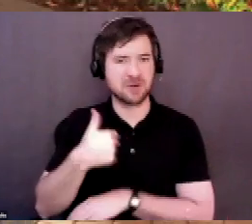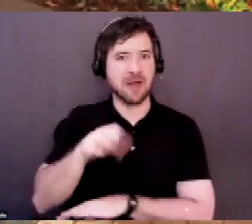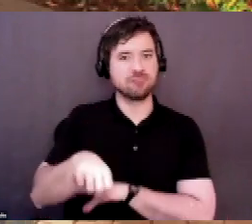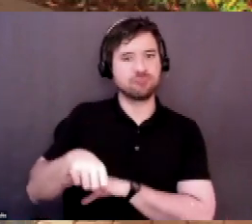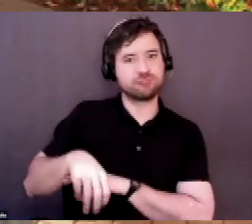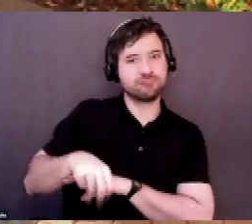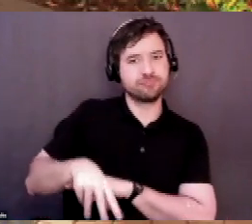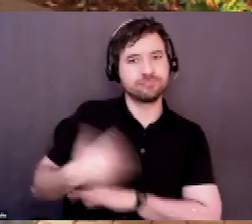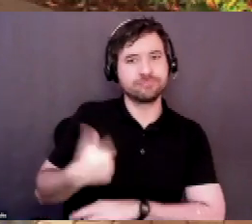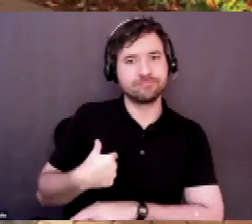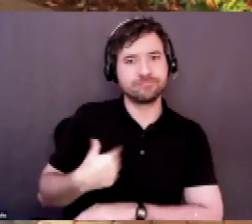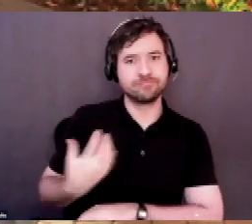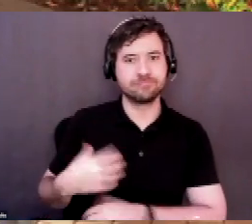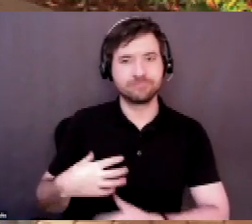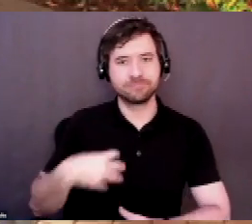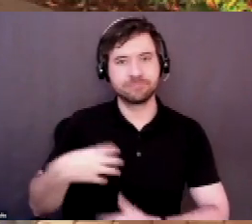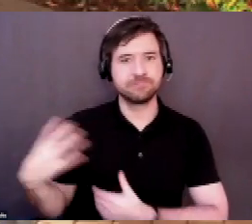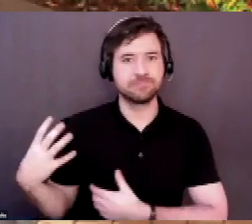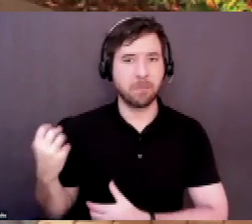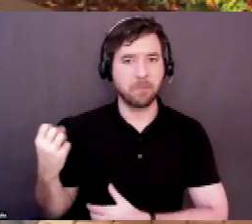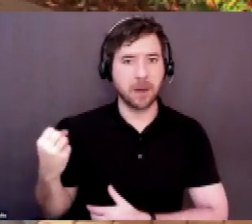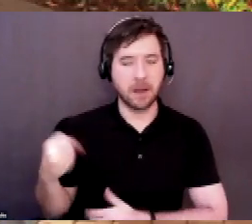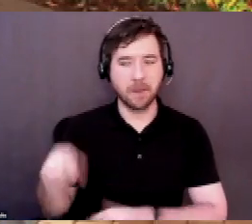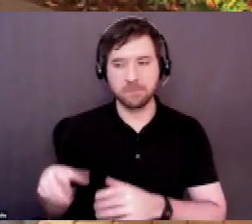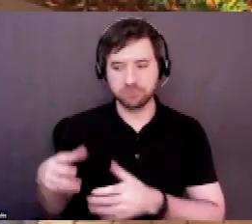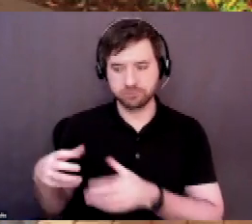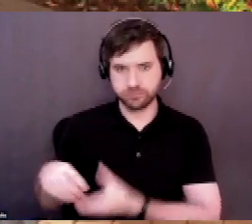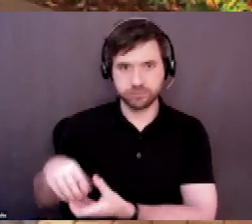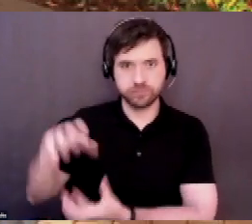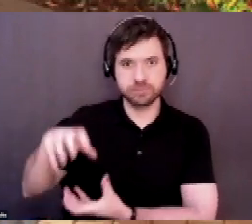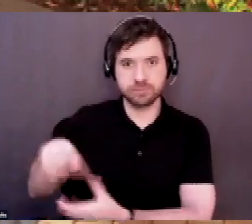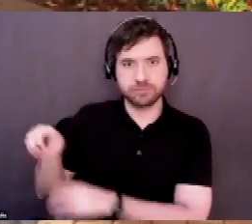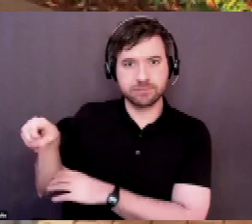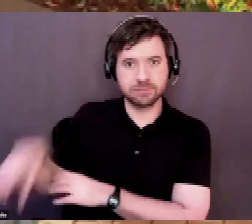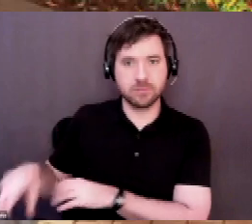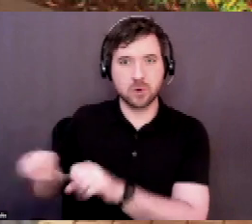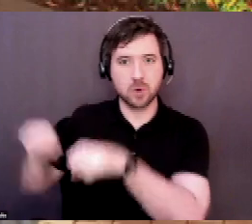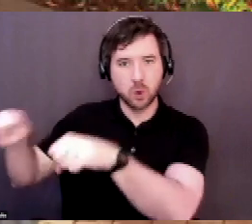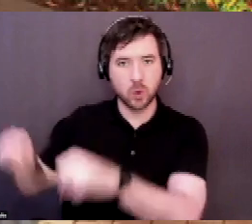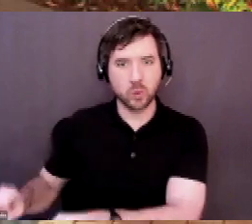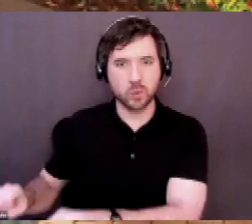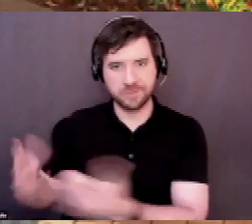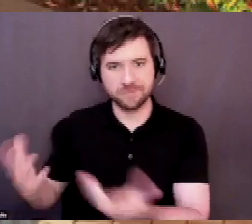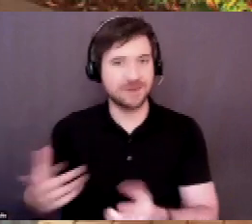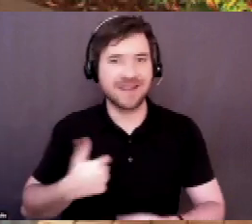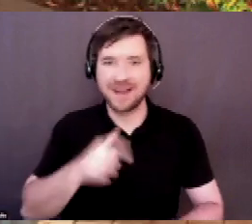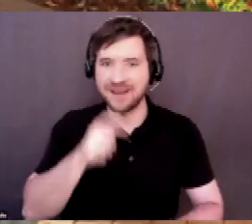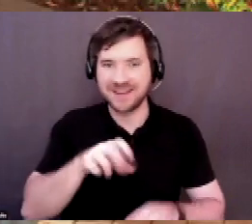I want to address another question here. Curious if there are any suggestions of accessible tools,